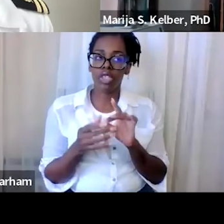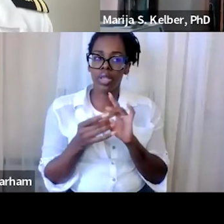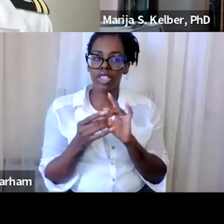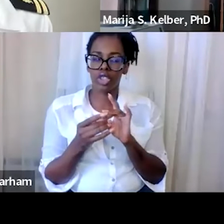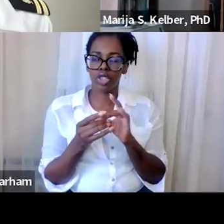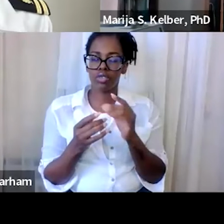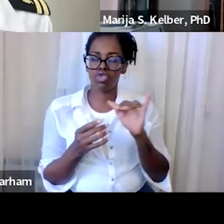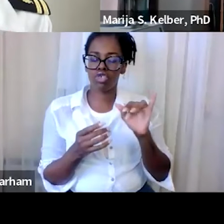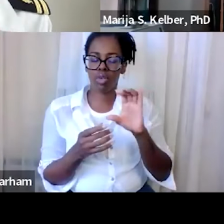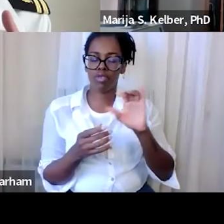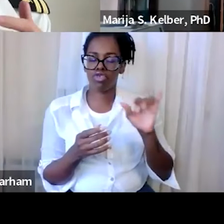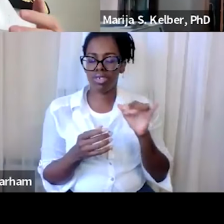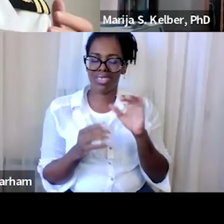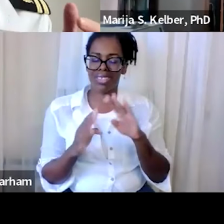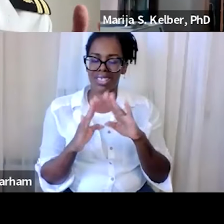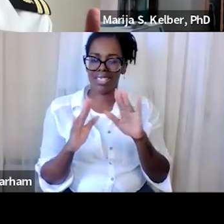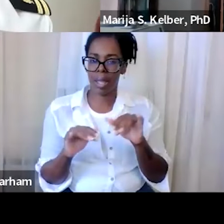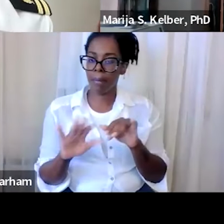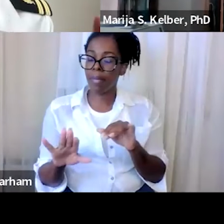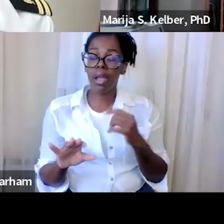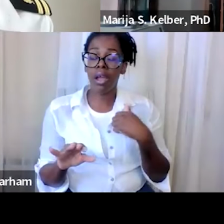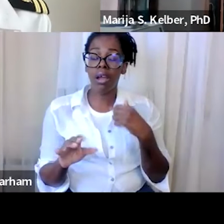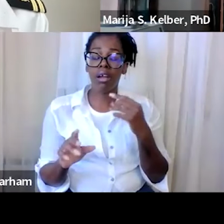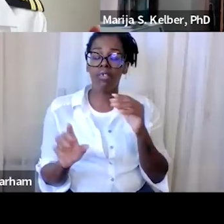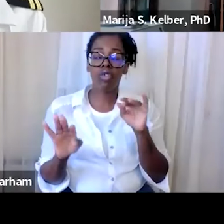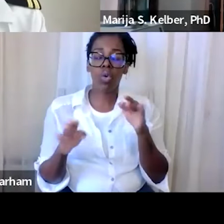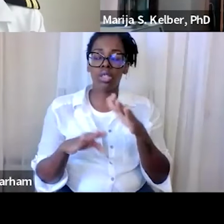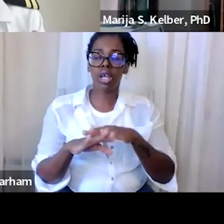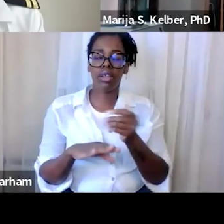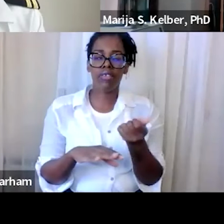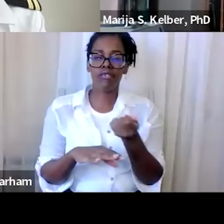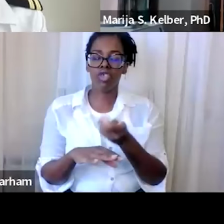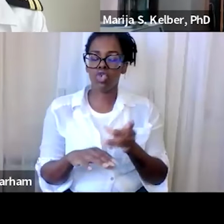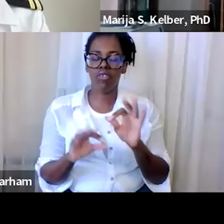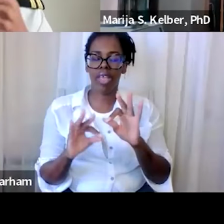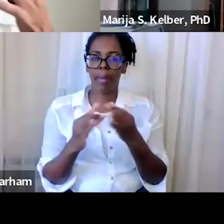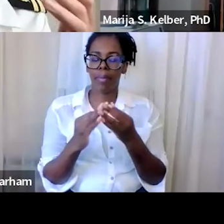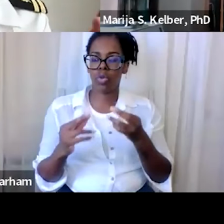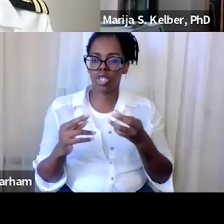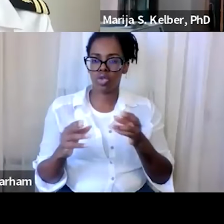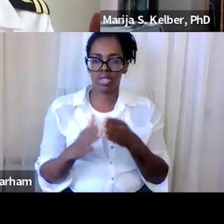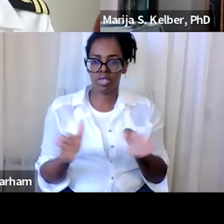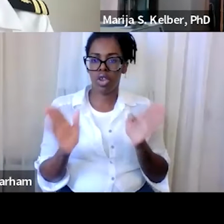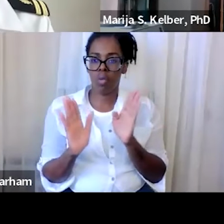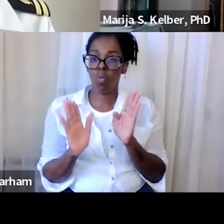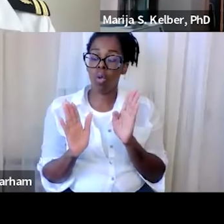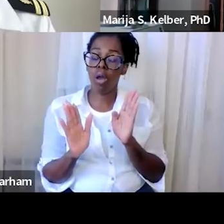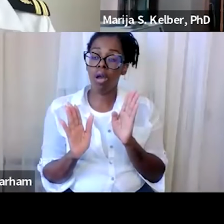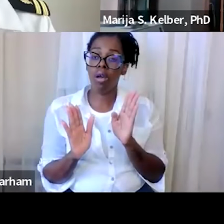but I will highlight just a few family resources for service members in general, where as Mr. France had spoken to, you would wanna find someone